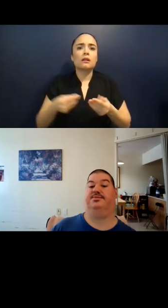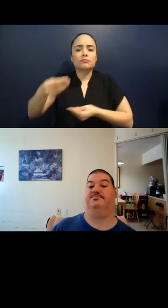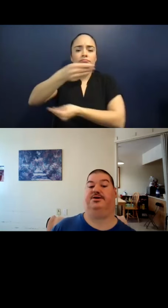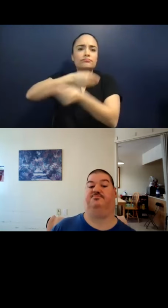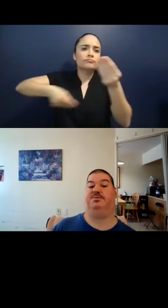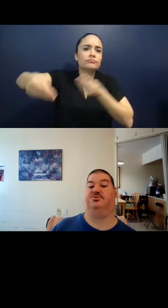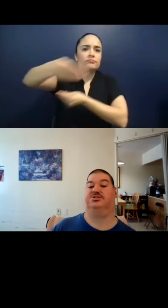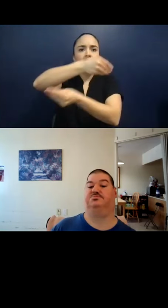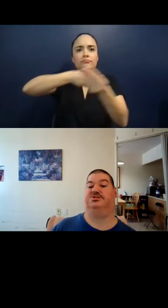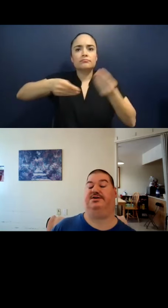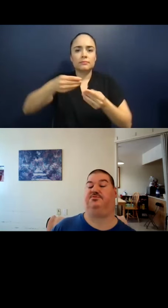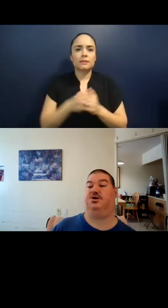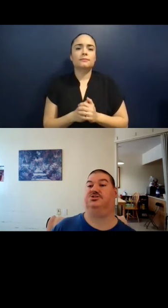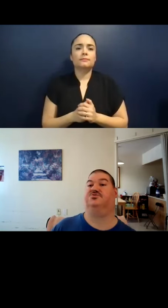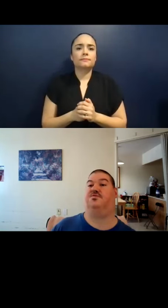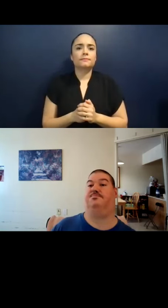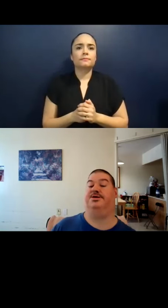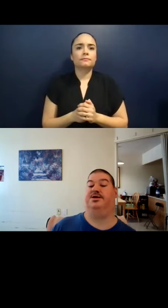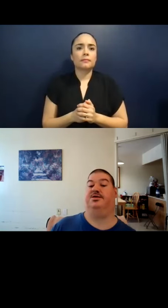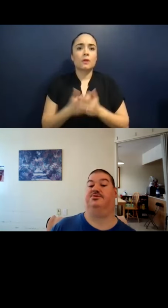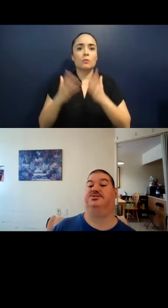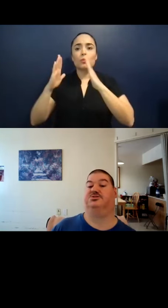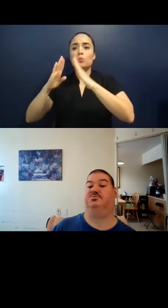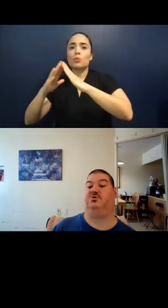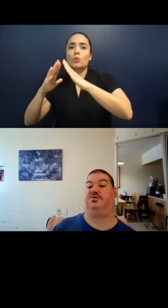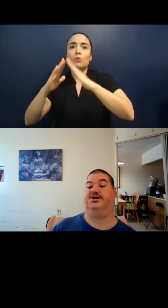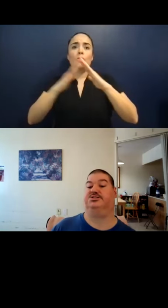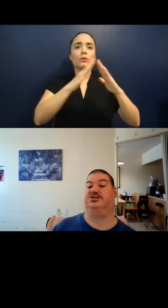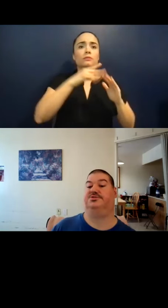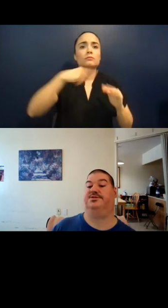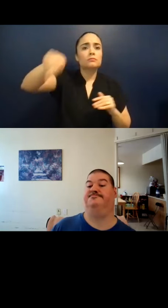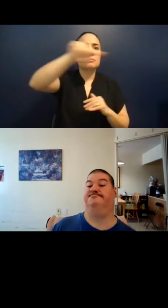for trade across ability to develop outreach webinar